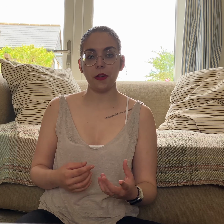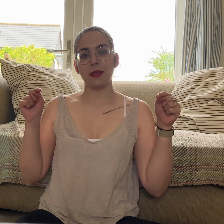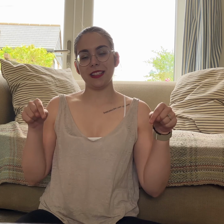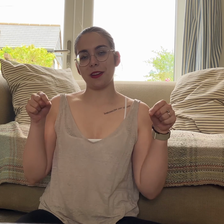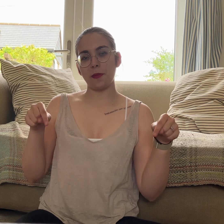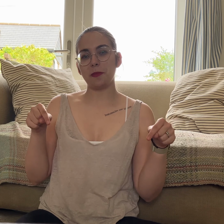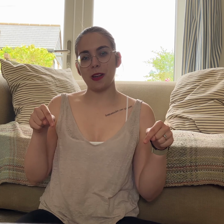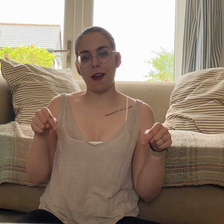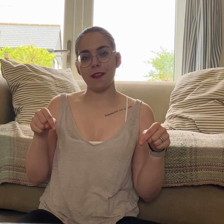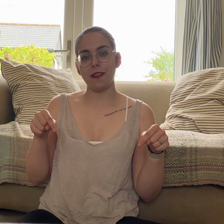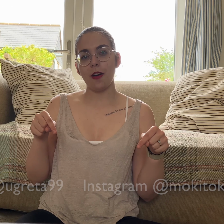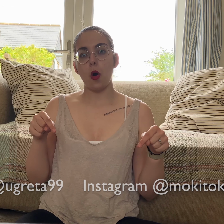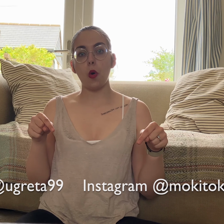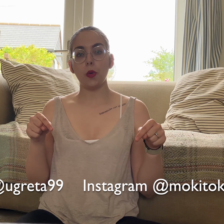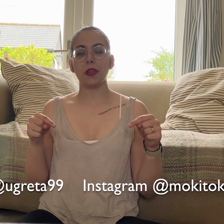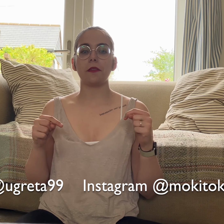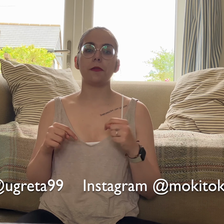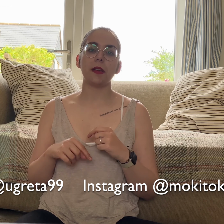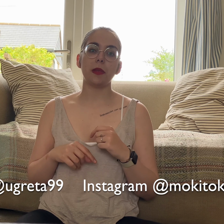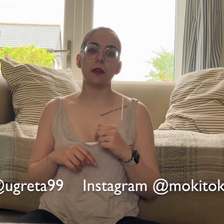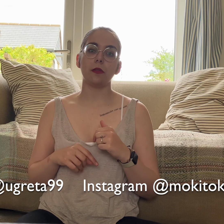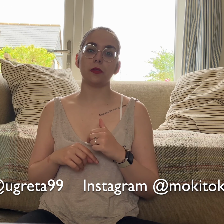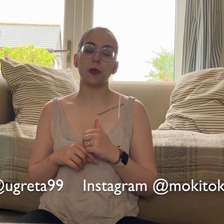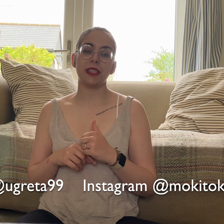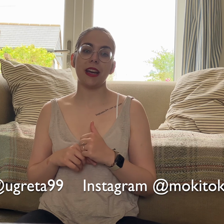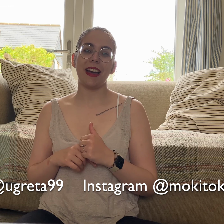please, comment below. Or, you can find me on Twitter (@ugreta99) and